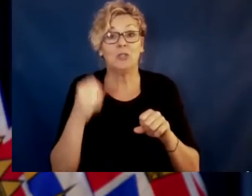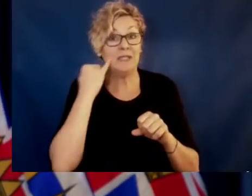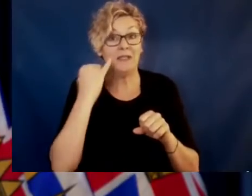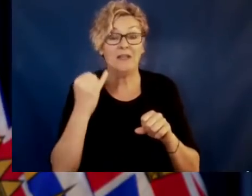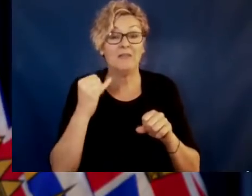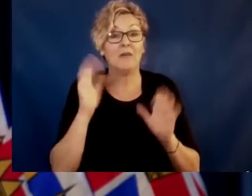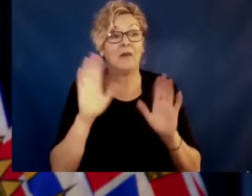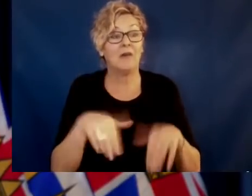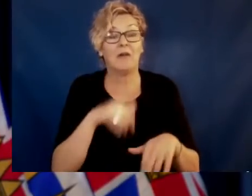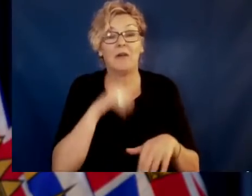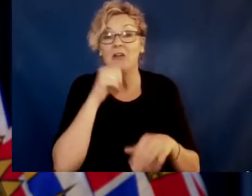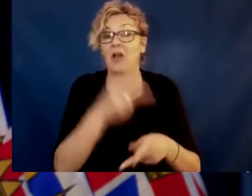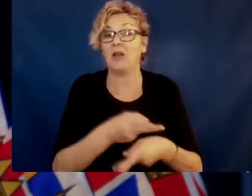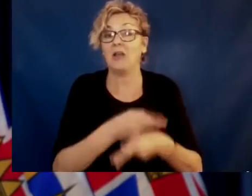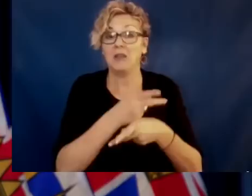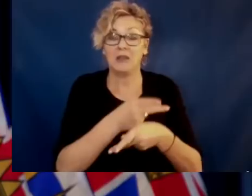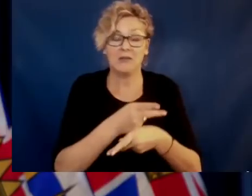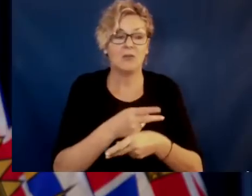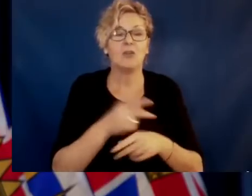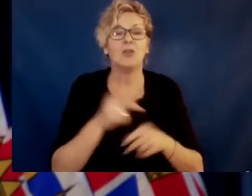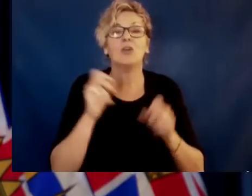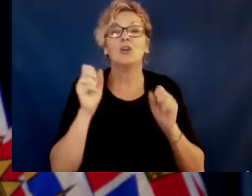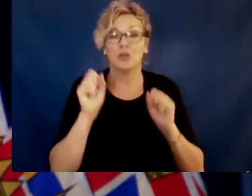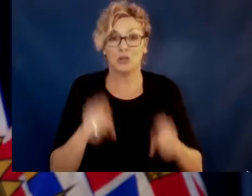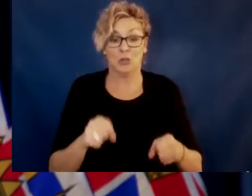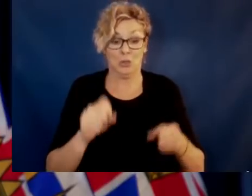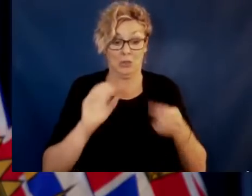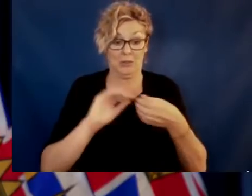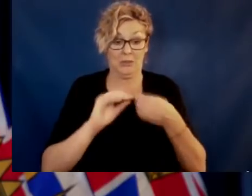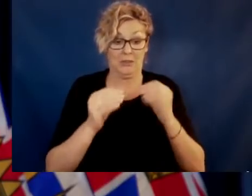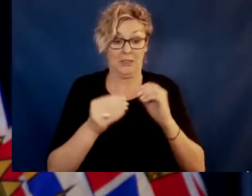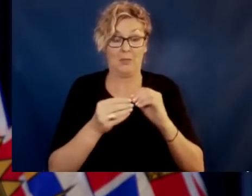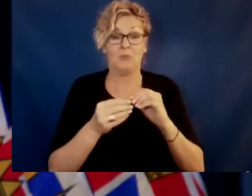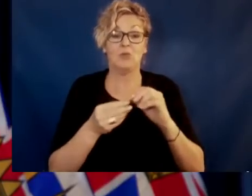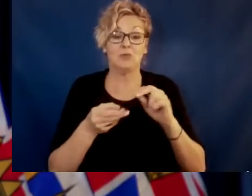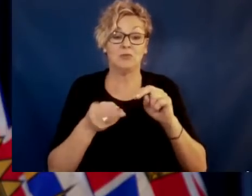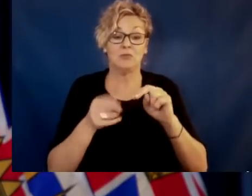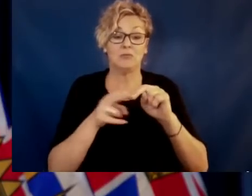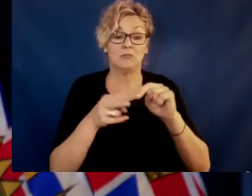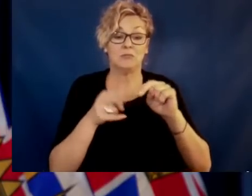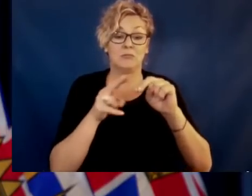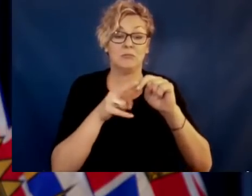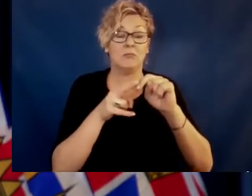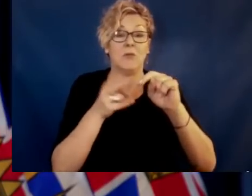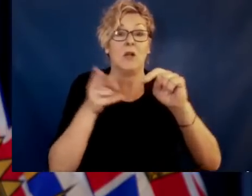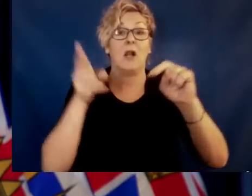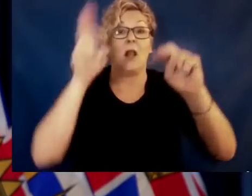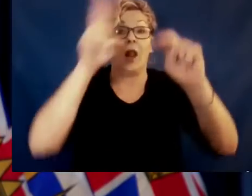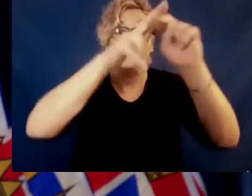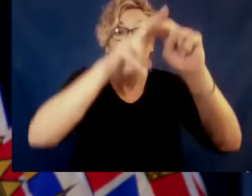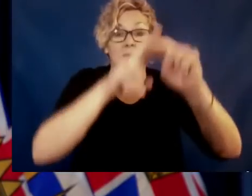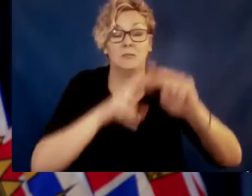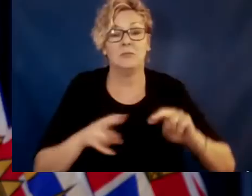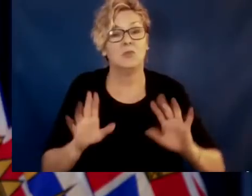one of those rapidly increasing curves or waves as well. So it is important for us to recognize that we